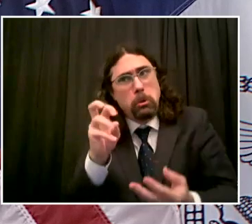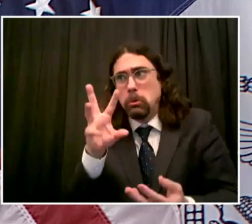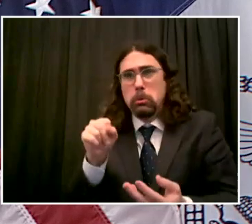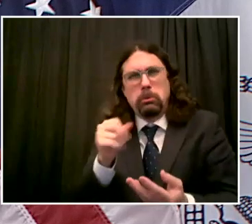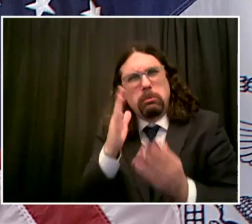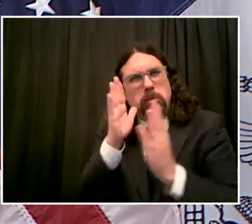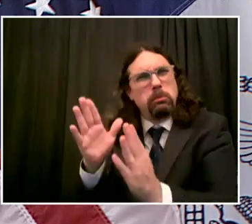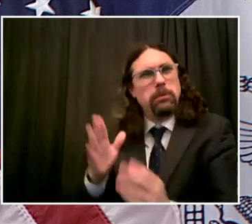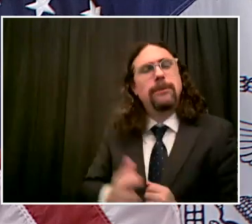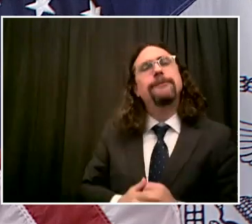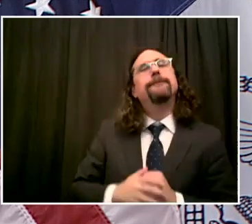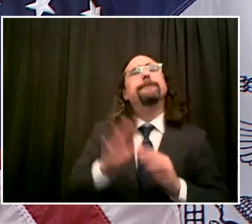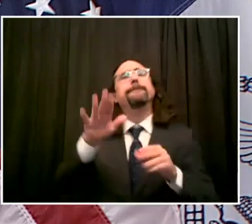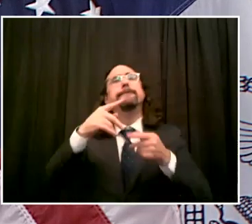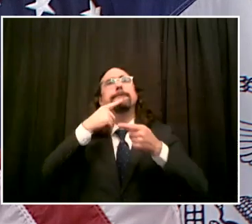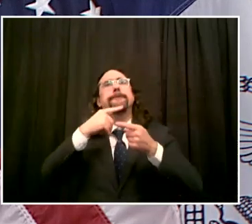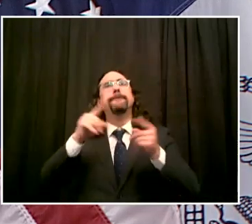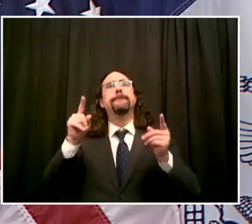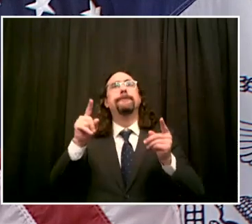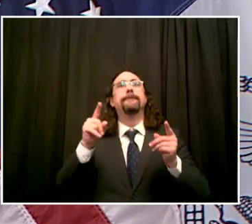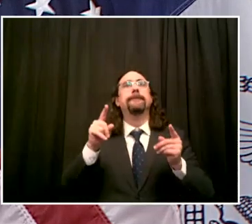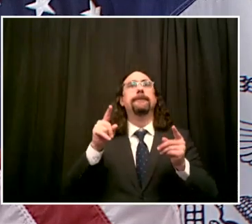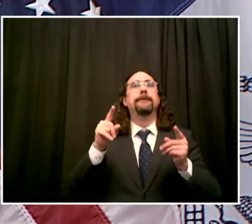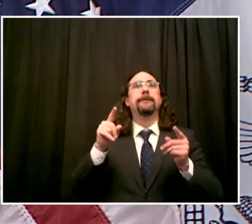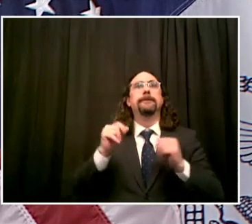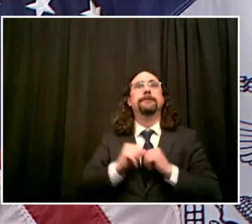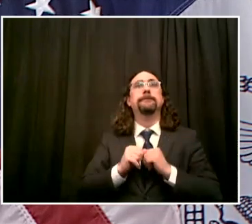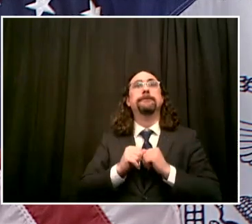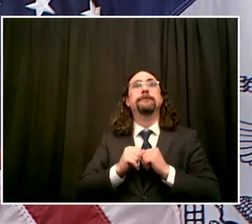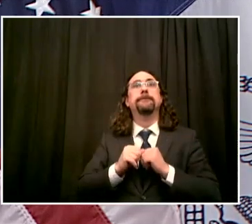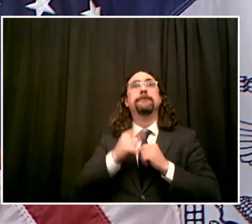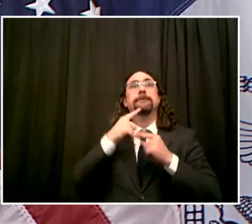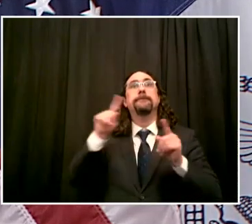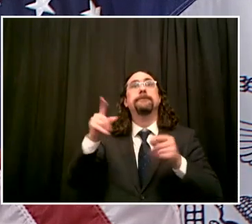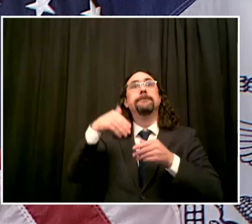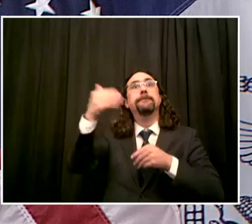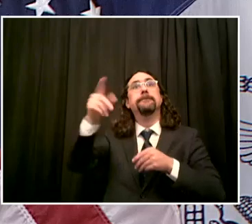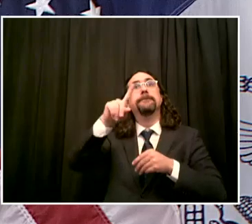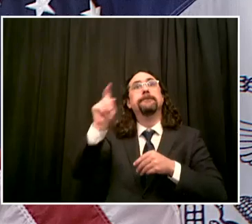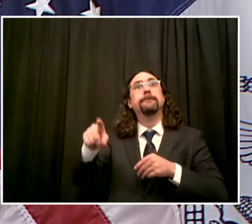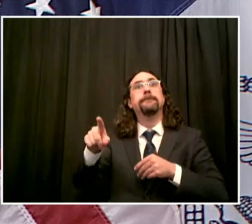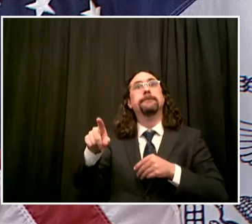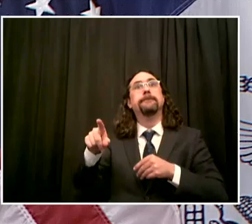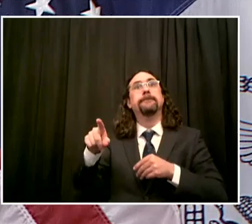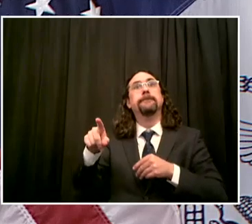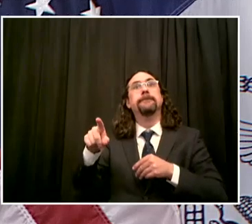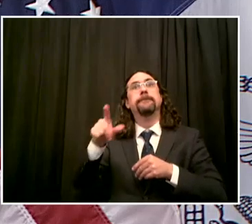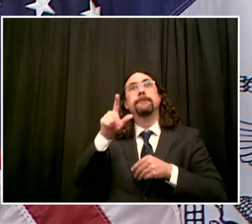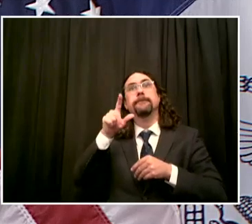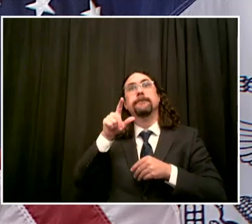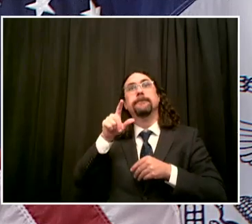WILL UBER AND TEXAS BE ALLOWED TO RUN? WHY A RECOMMEND ATTH PTEROSTS ER